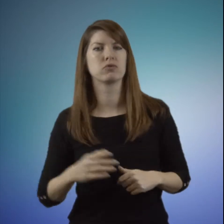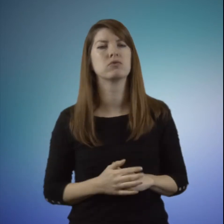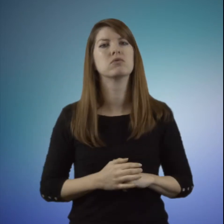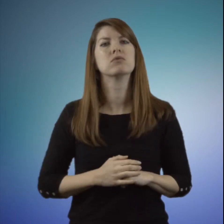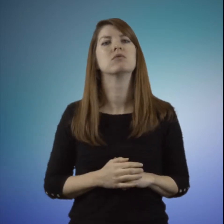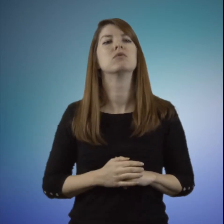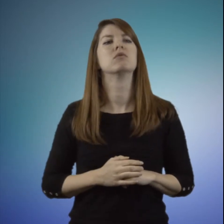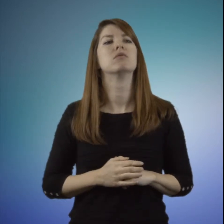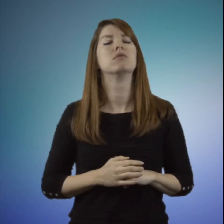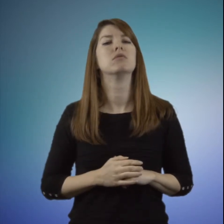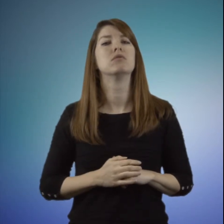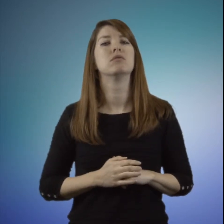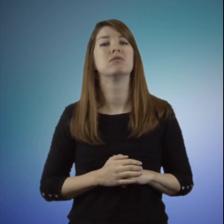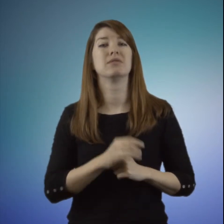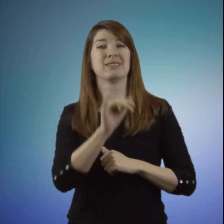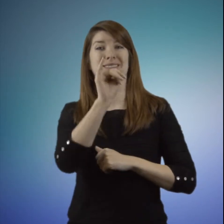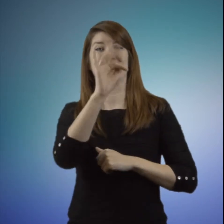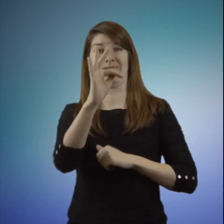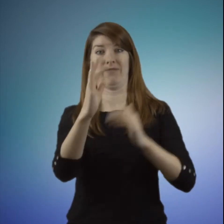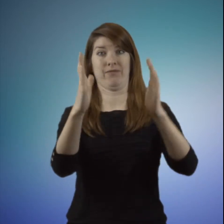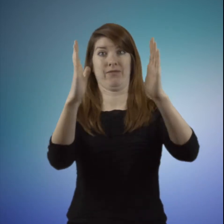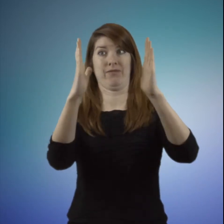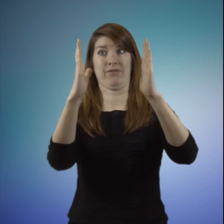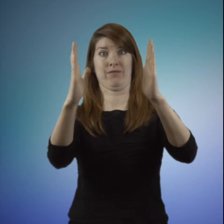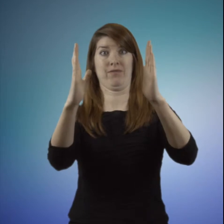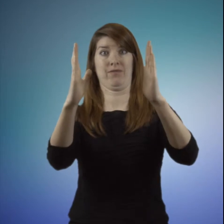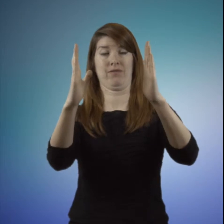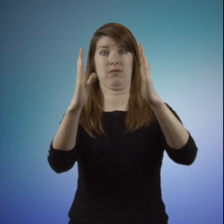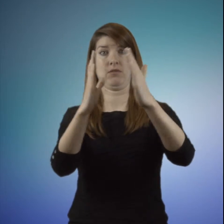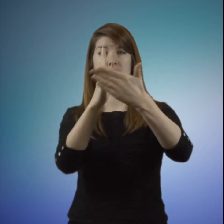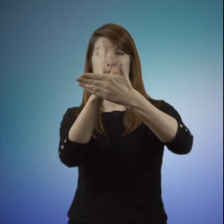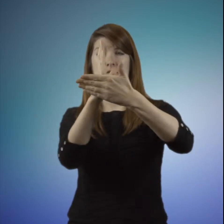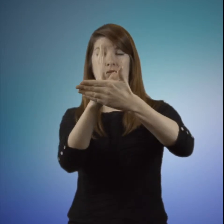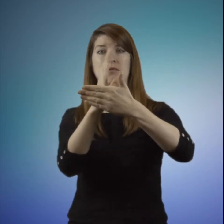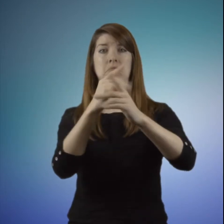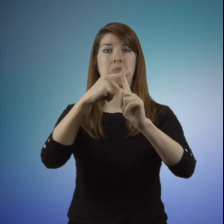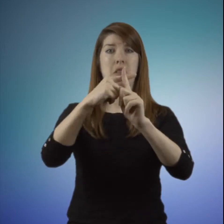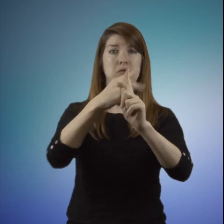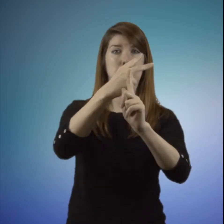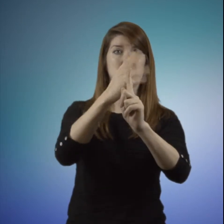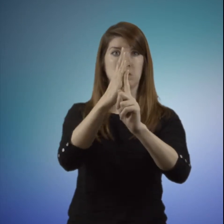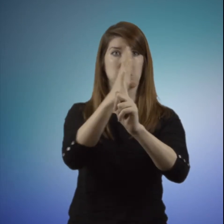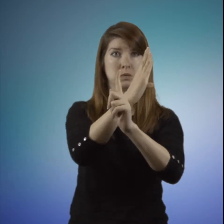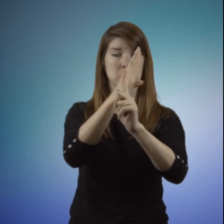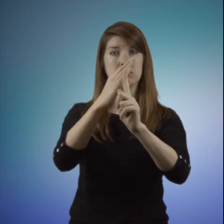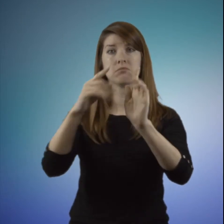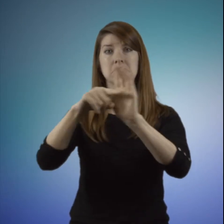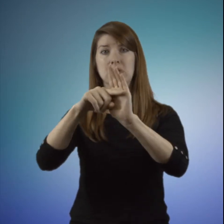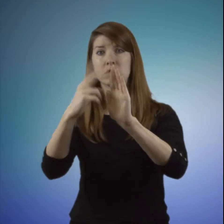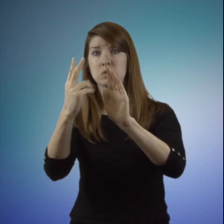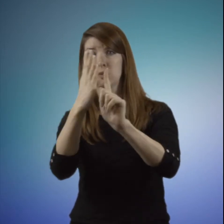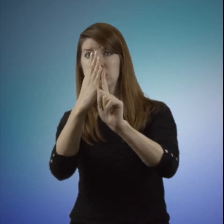Anything that's in the plus 2 to minus 2 part of the bell curve, which is the majority